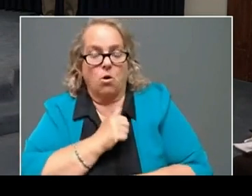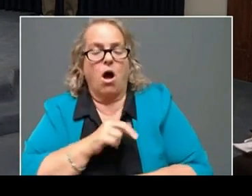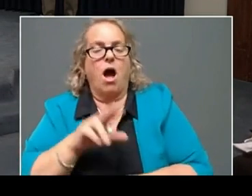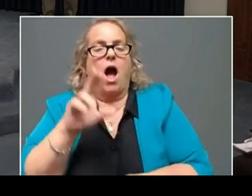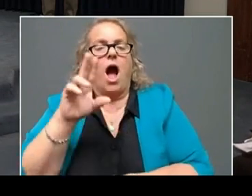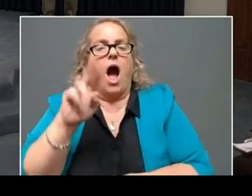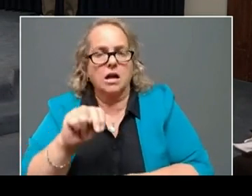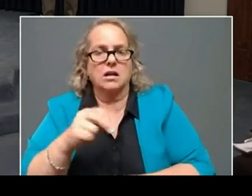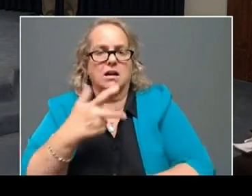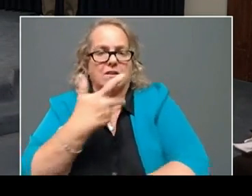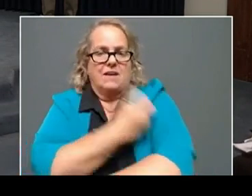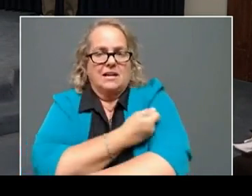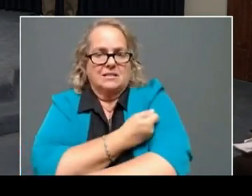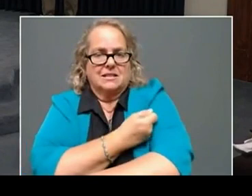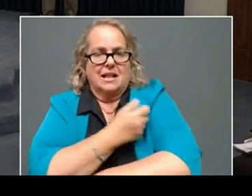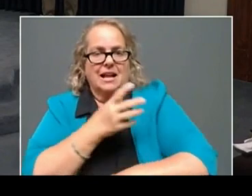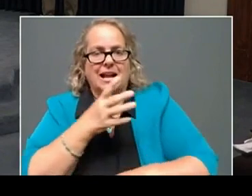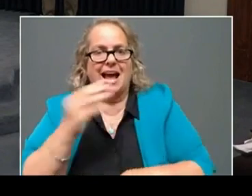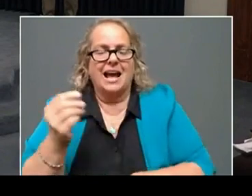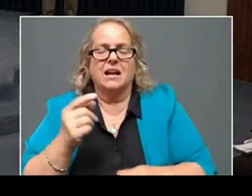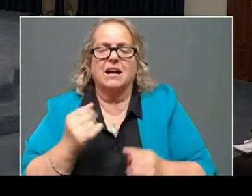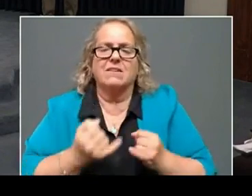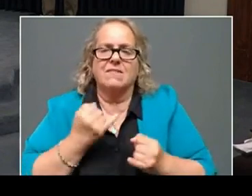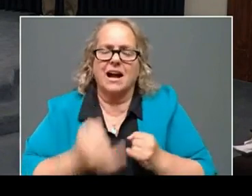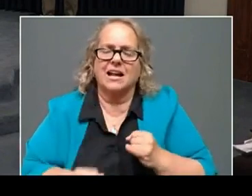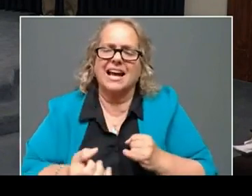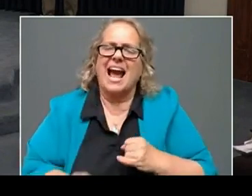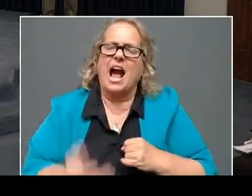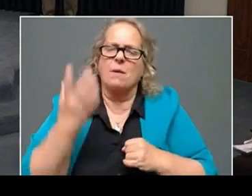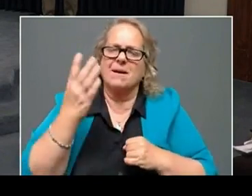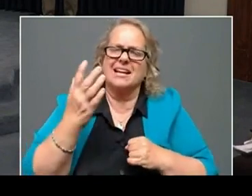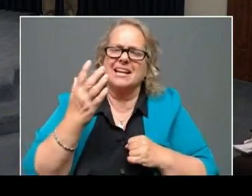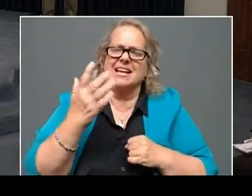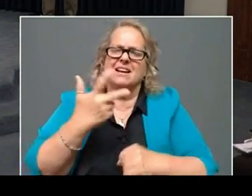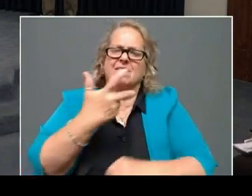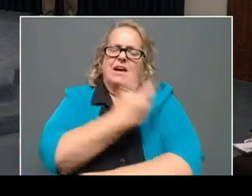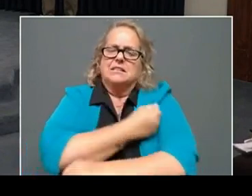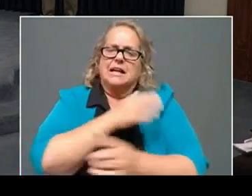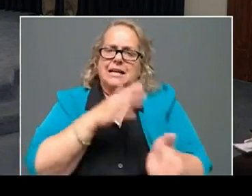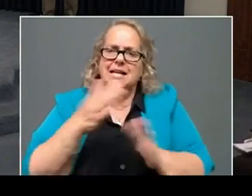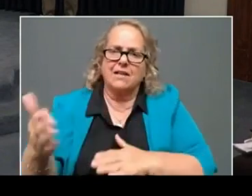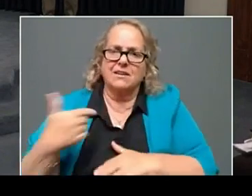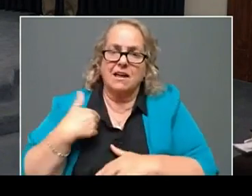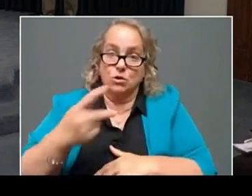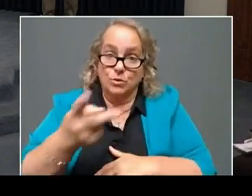And then finally, you know, how many vaccinated deaths have we seen and for